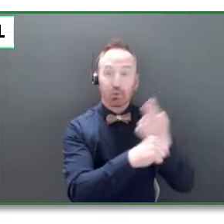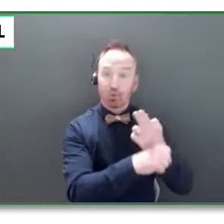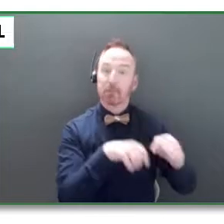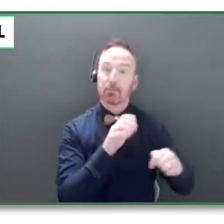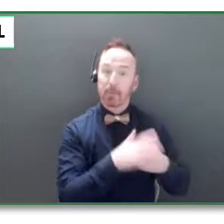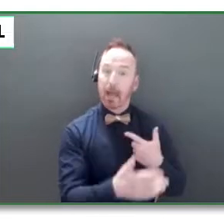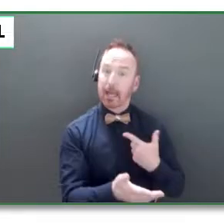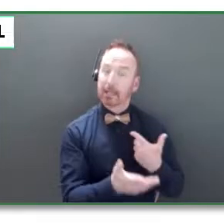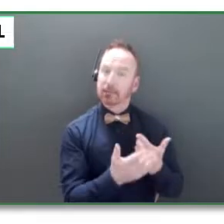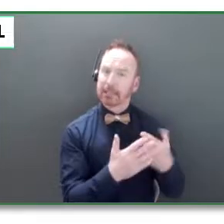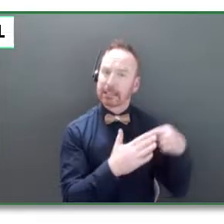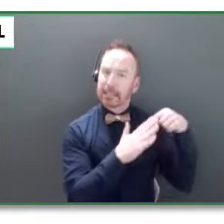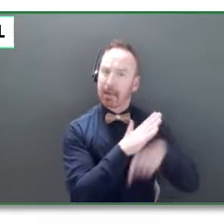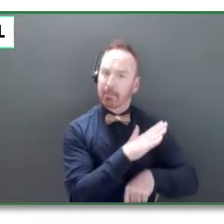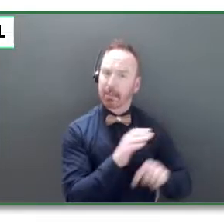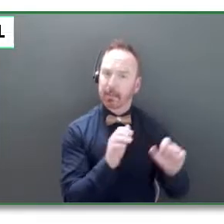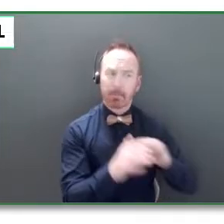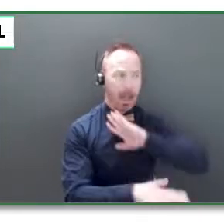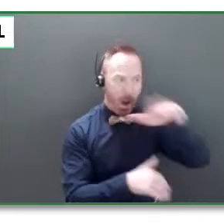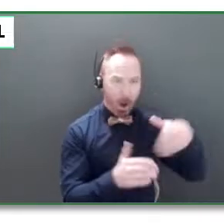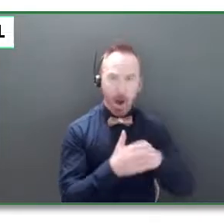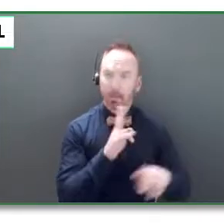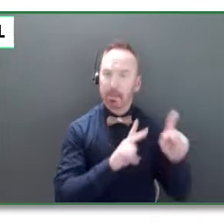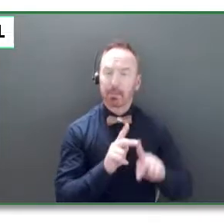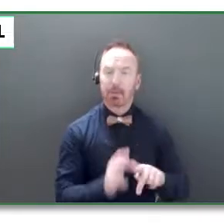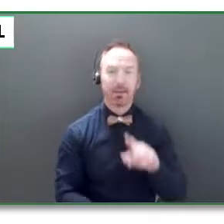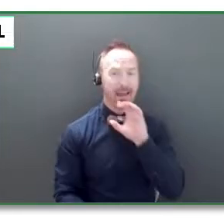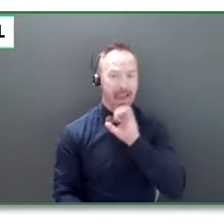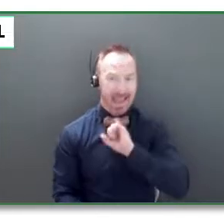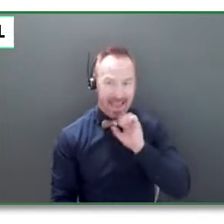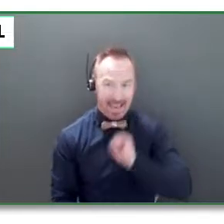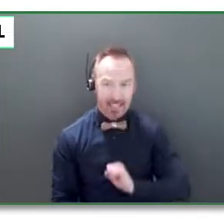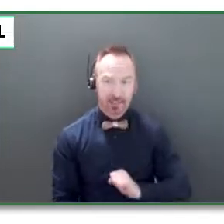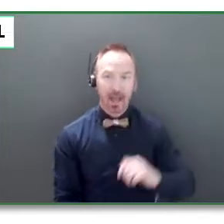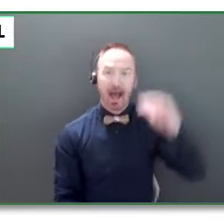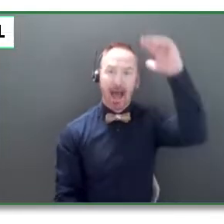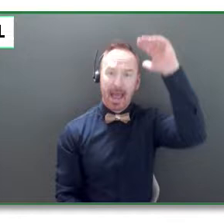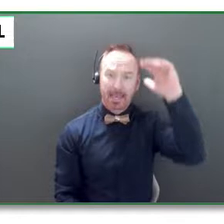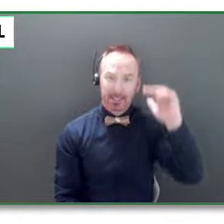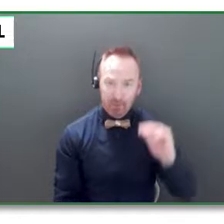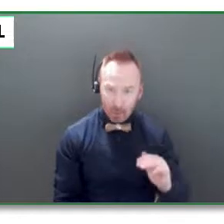people regardless of their age, size, ability or disability.